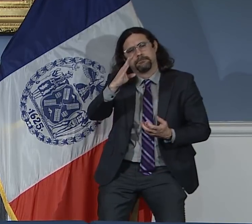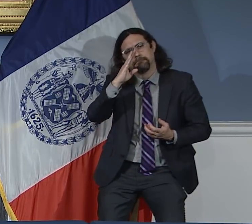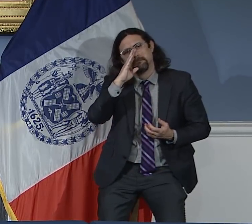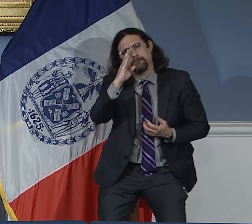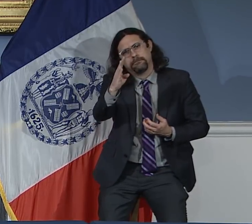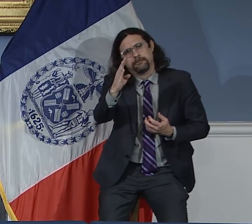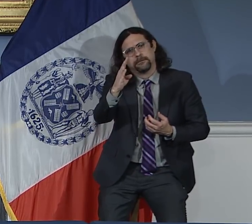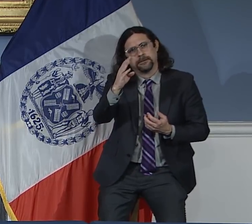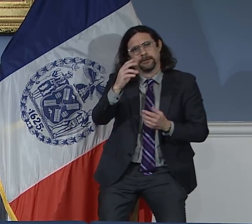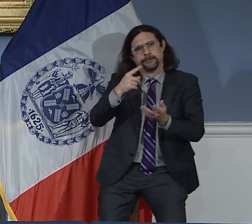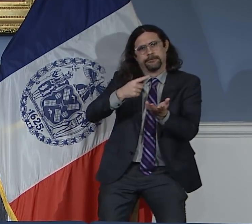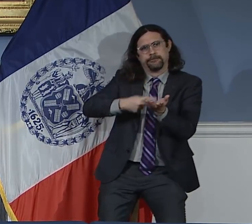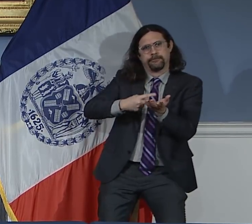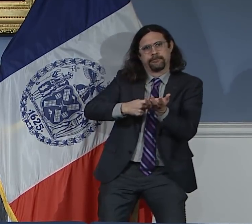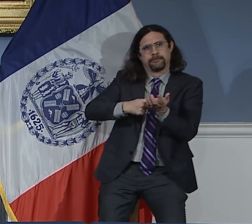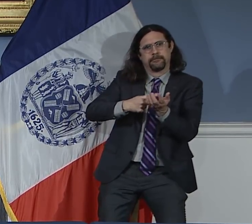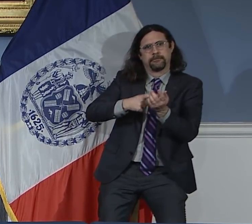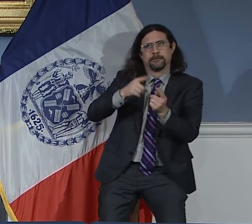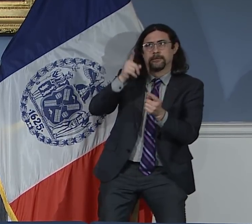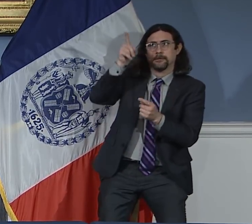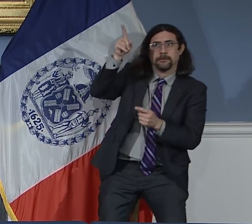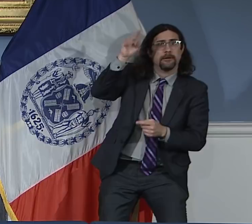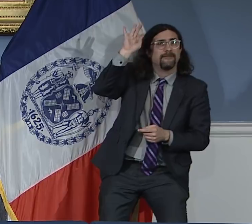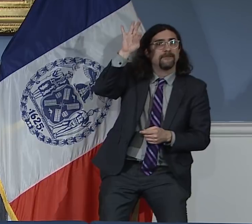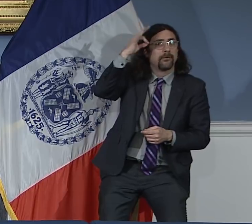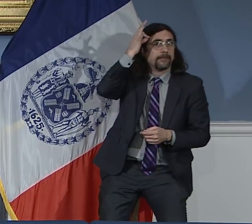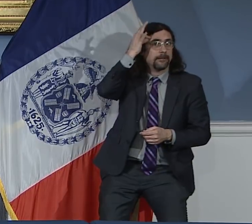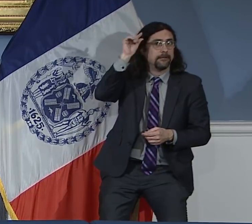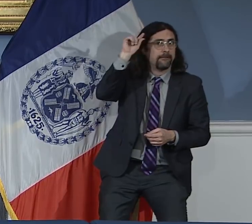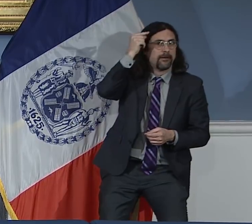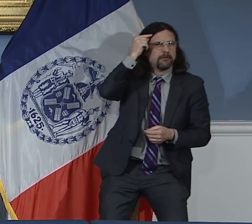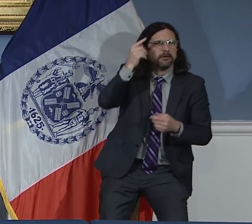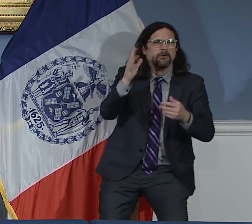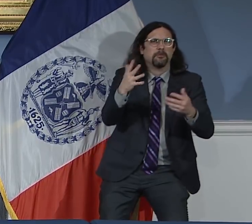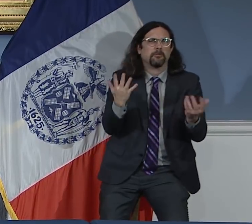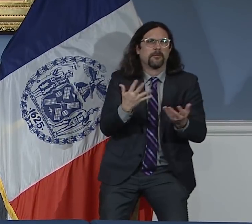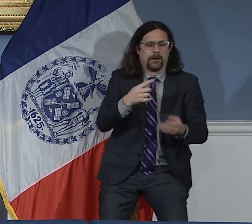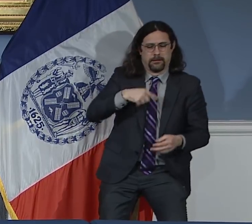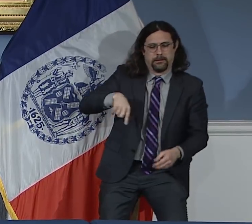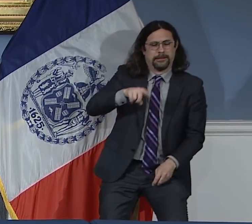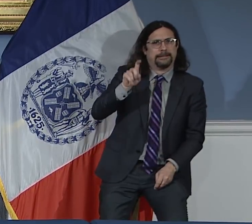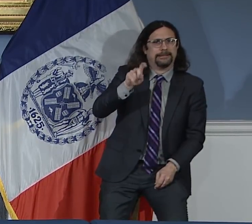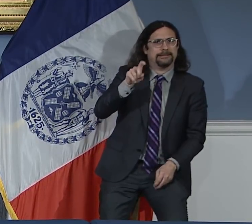STRONGER. I'M GOING TO TALK HONESTLY AND BLUNTLY ABOUT WHAT WE NEED FROM OUR FEEDRA L GOVERNMENT AND